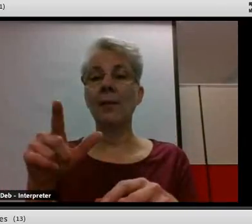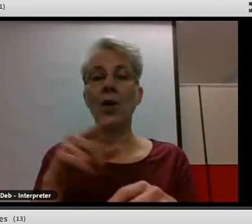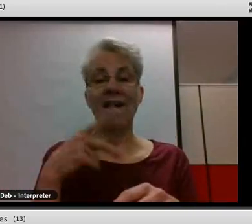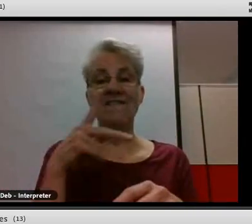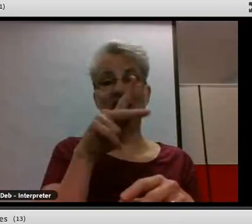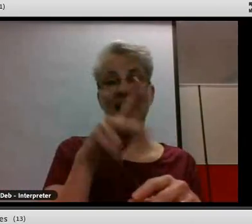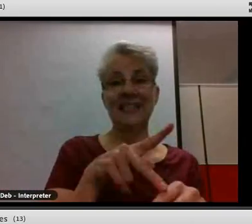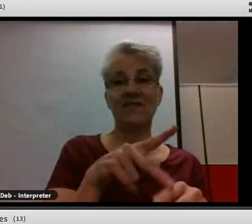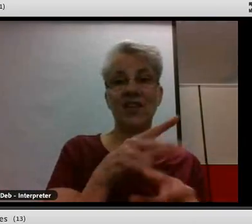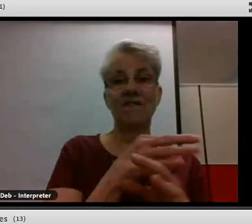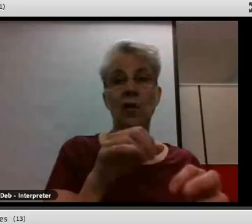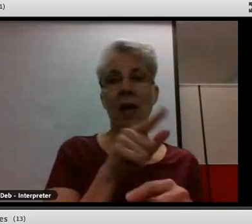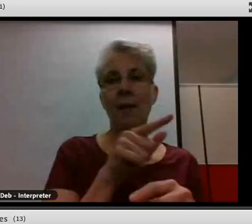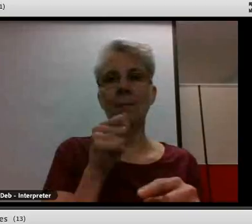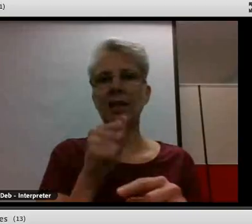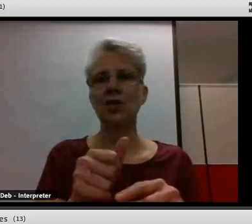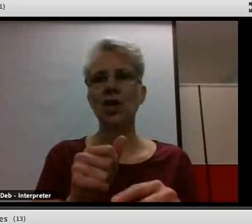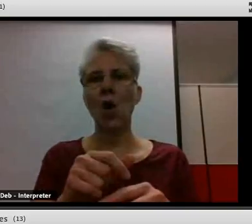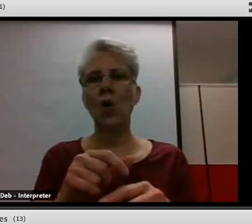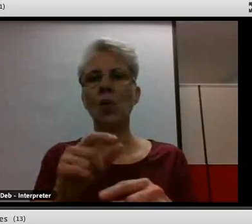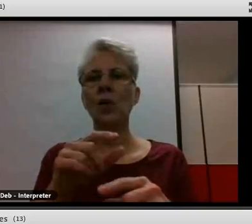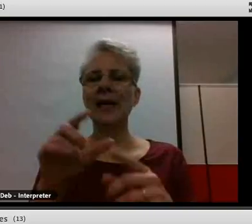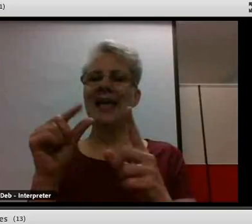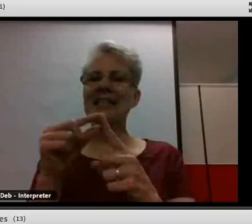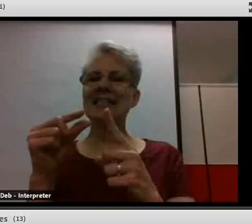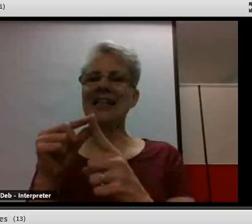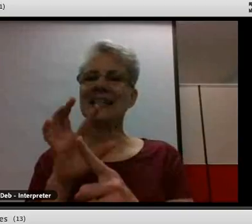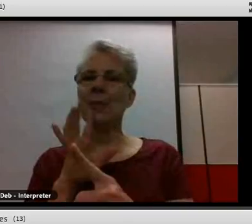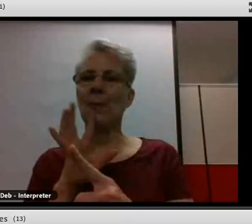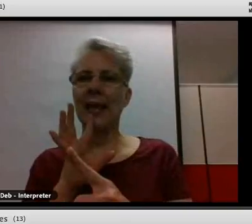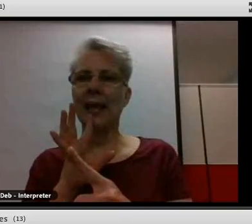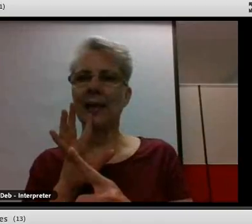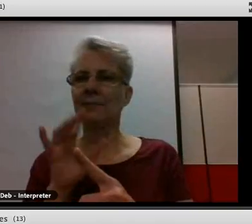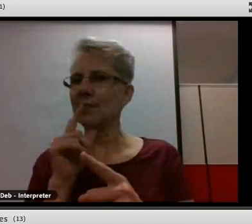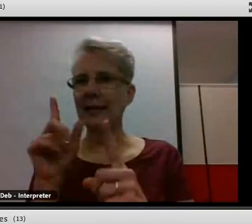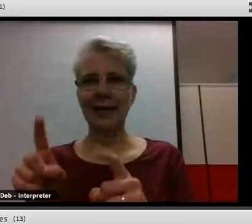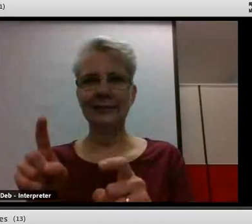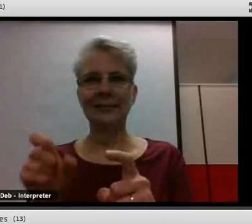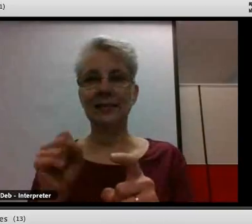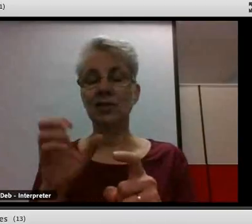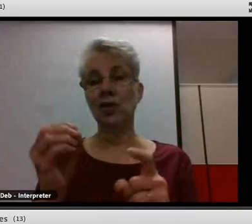And, again, when we're talking about a website or technology being robust,